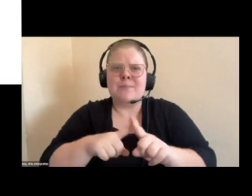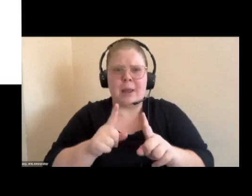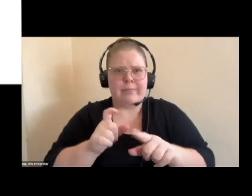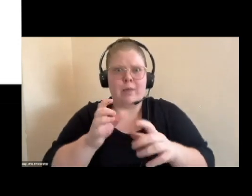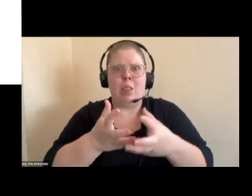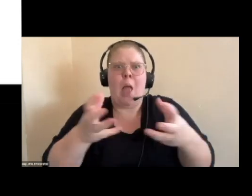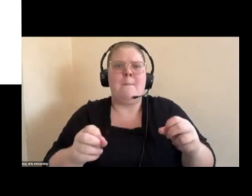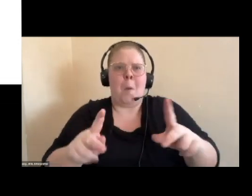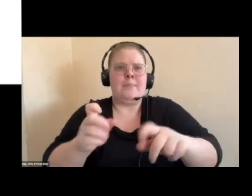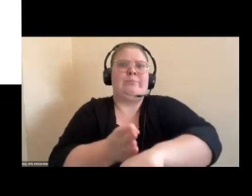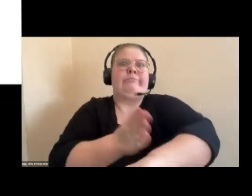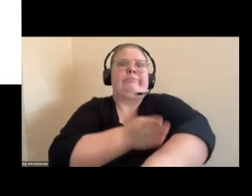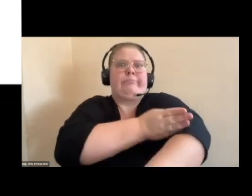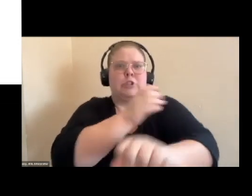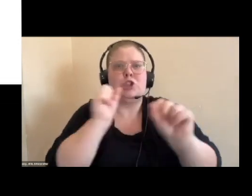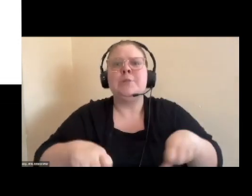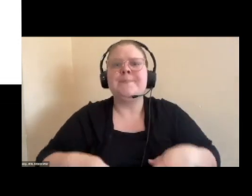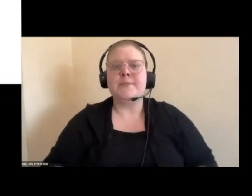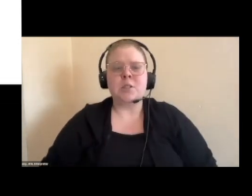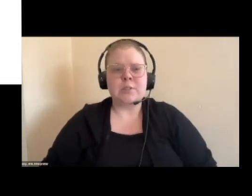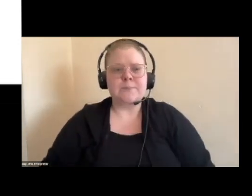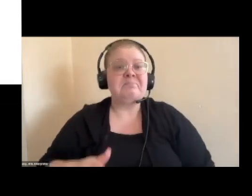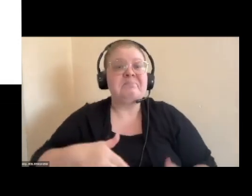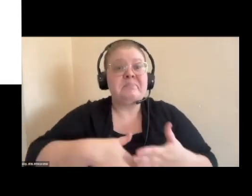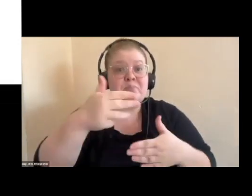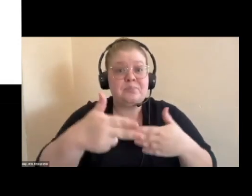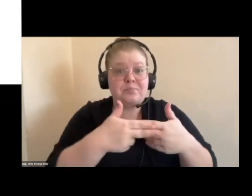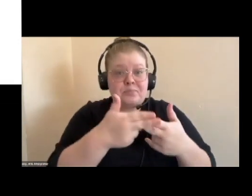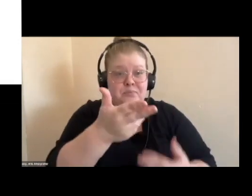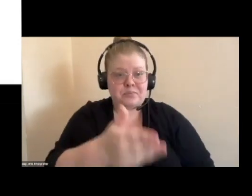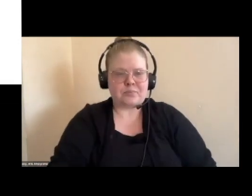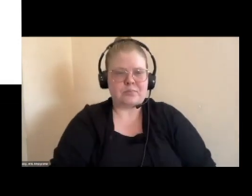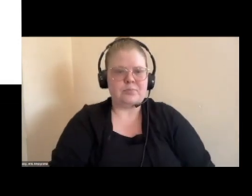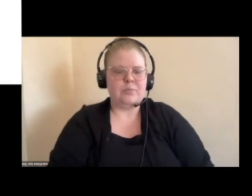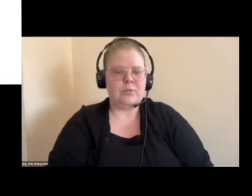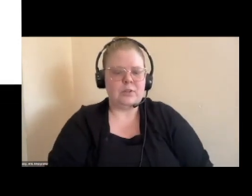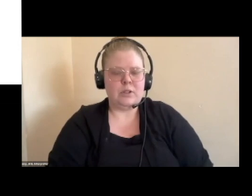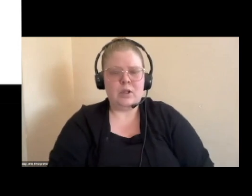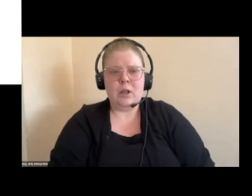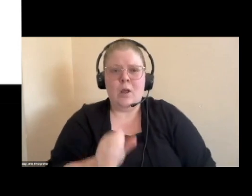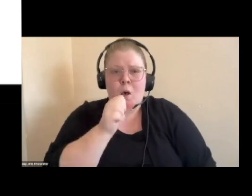And the next slide, yeah. I wanted to highlight some of the work